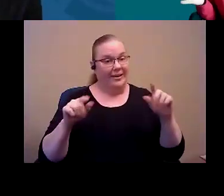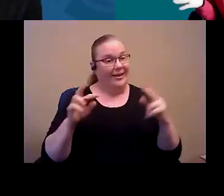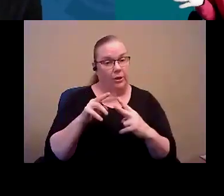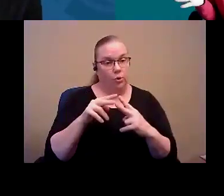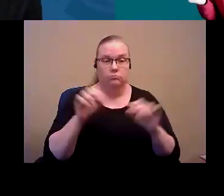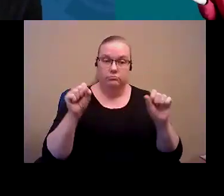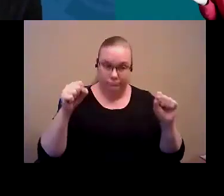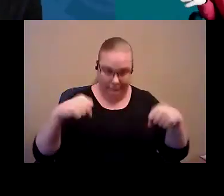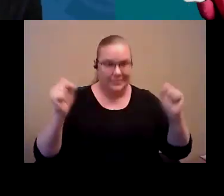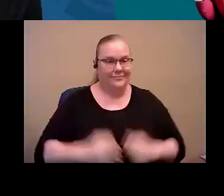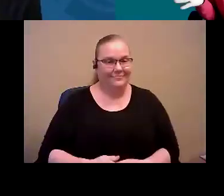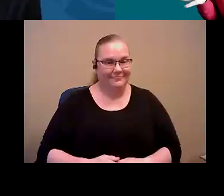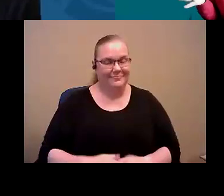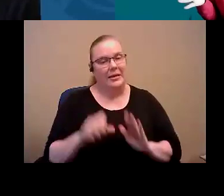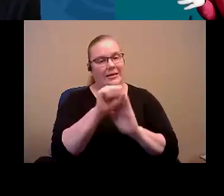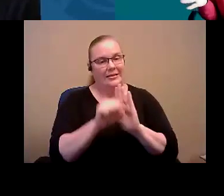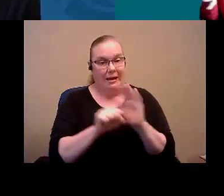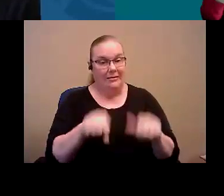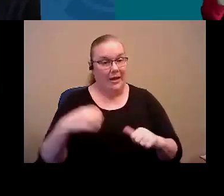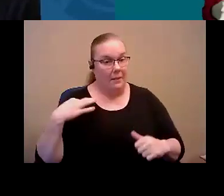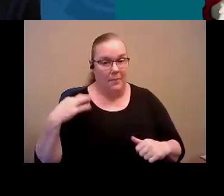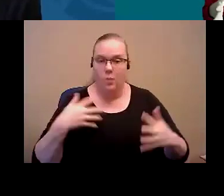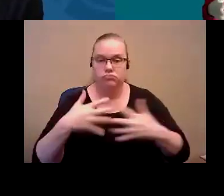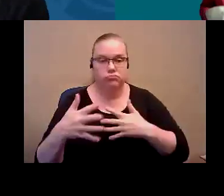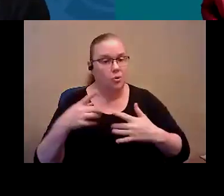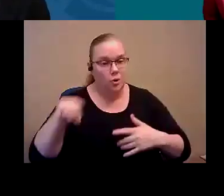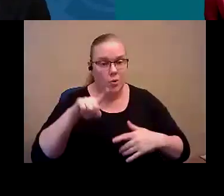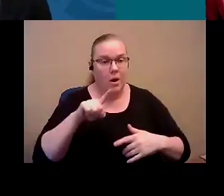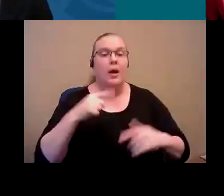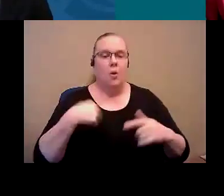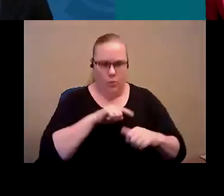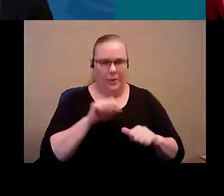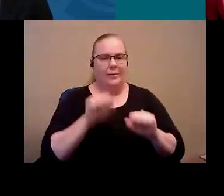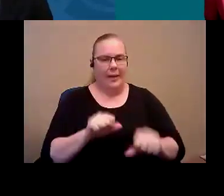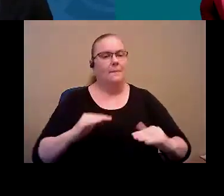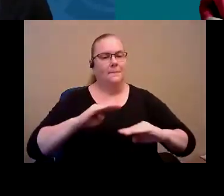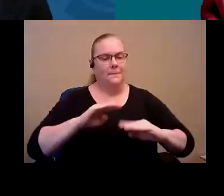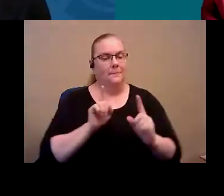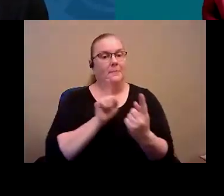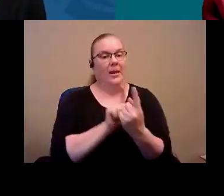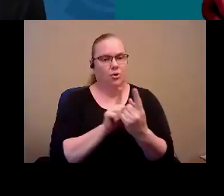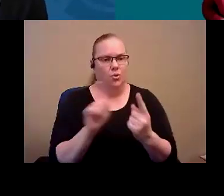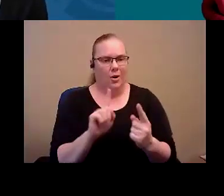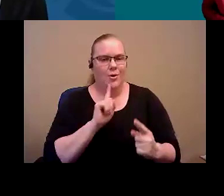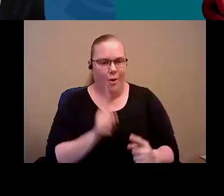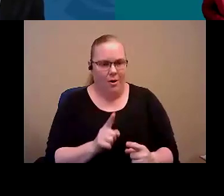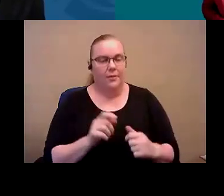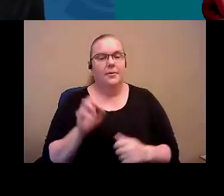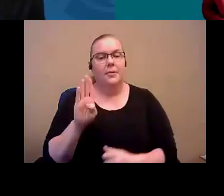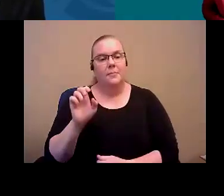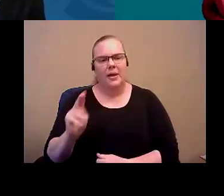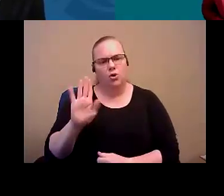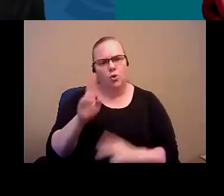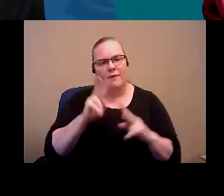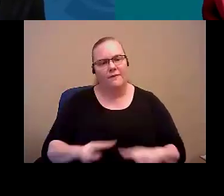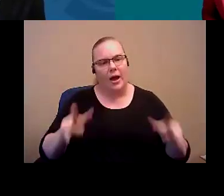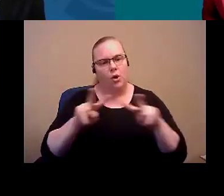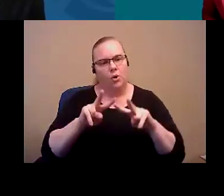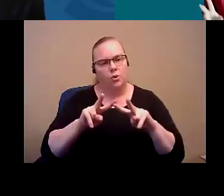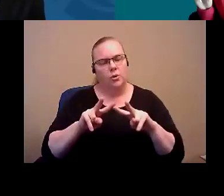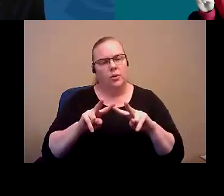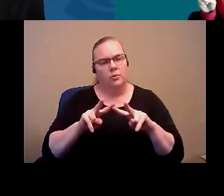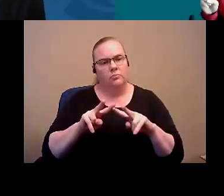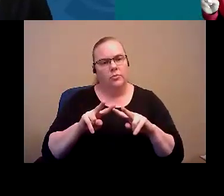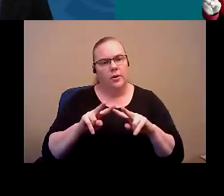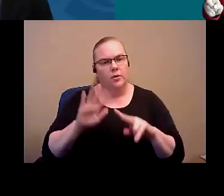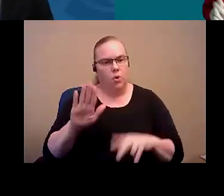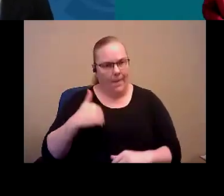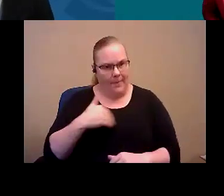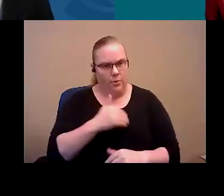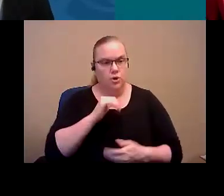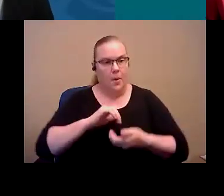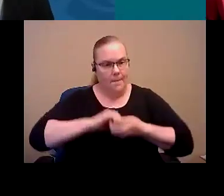All states can apply, regardless of where you are. We will meet you there. Then, what do you think the value would be for your members partnering with not traditional workforce agencies?